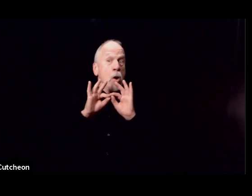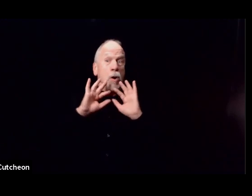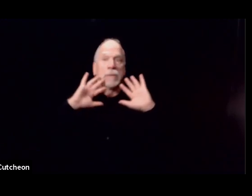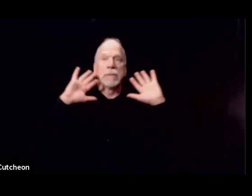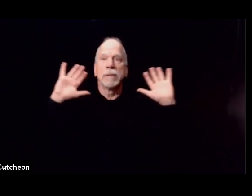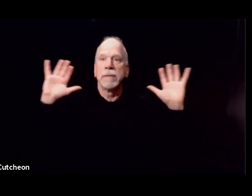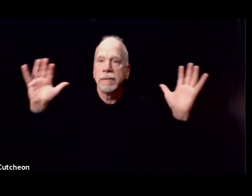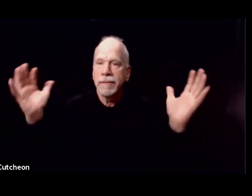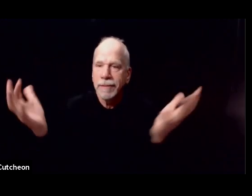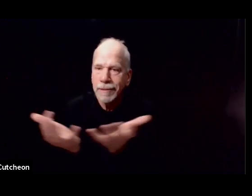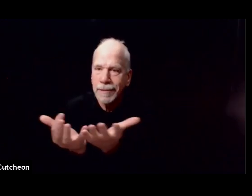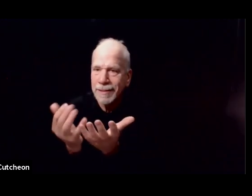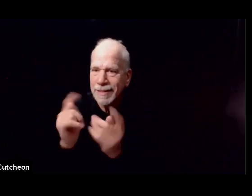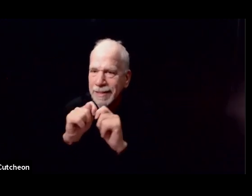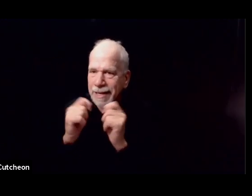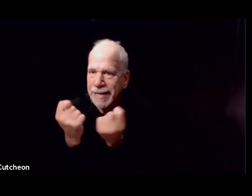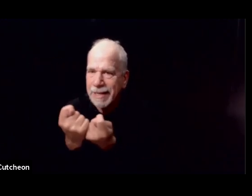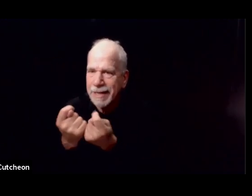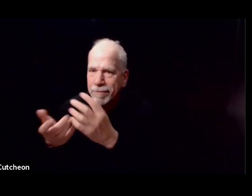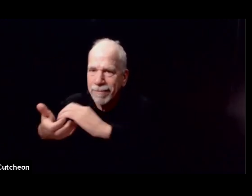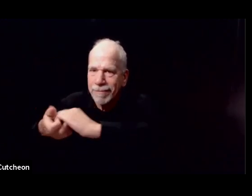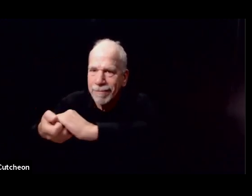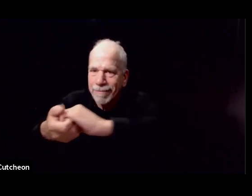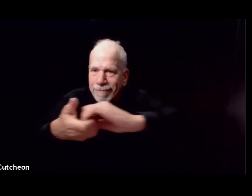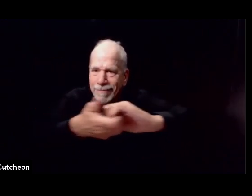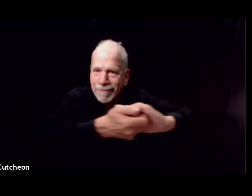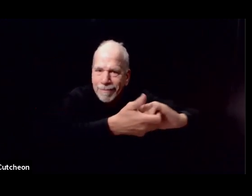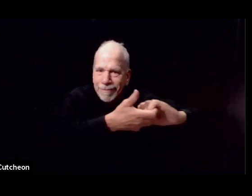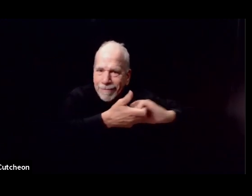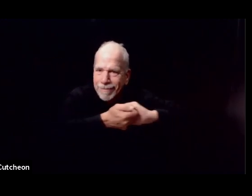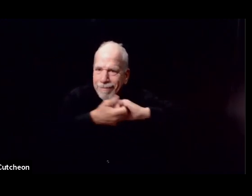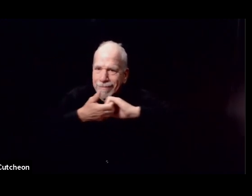that partner health care systems with public health emergency management and emergency